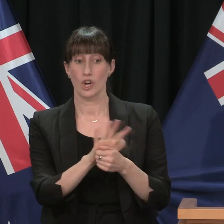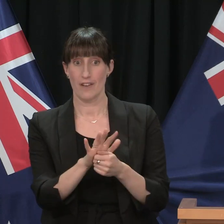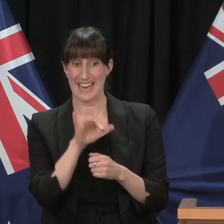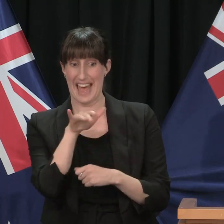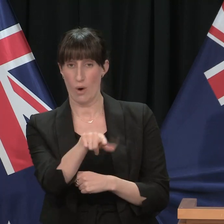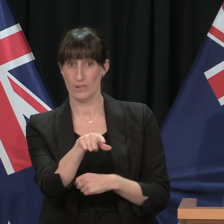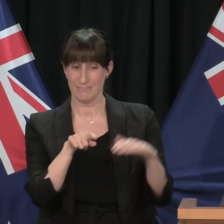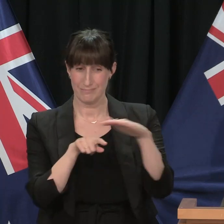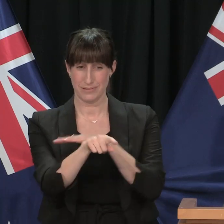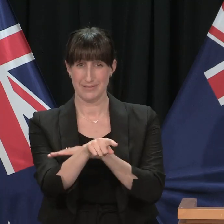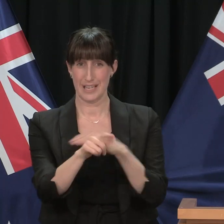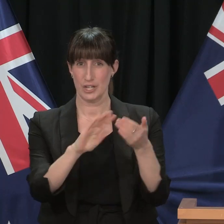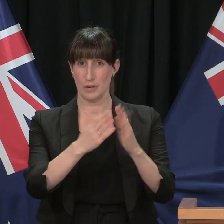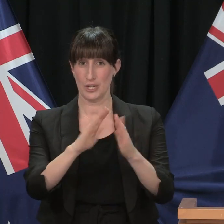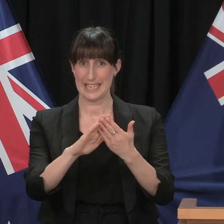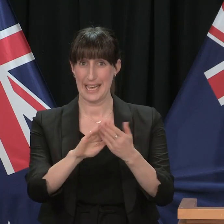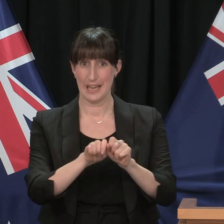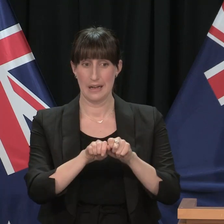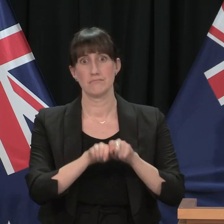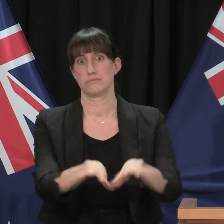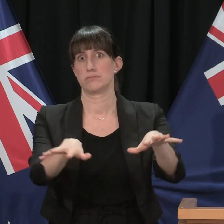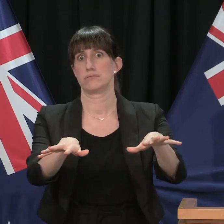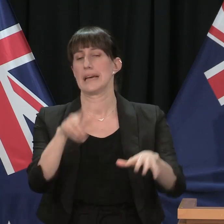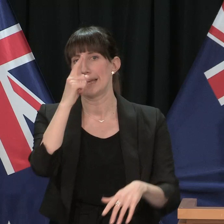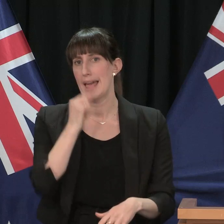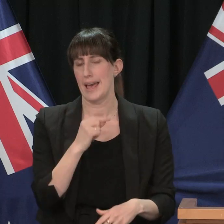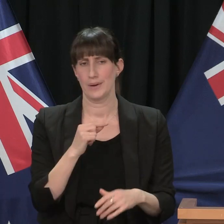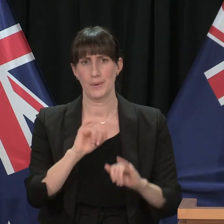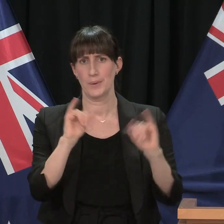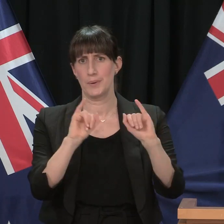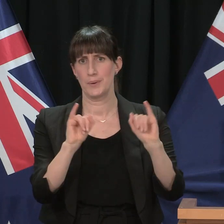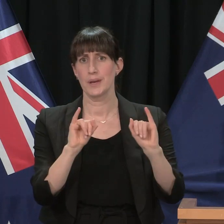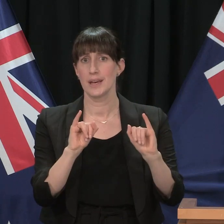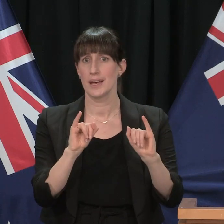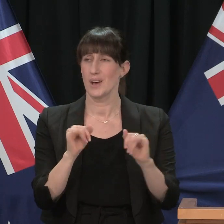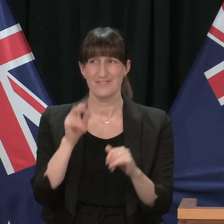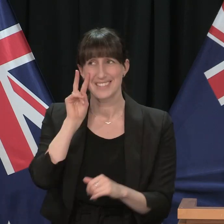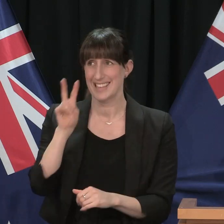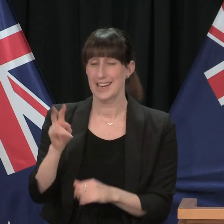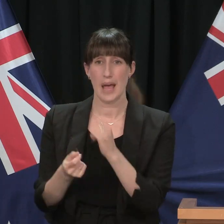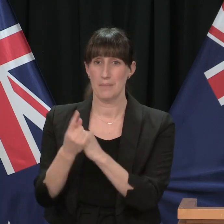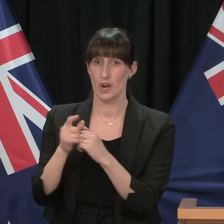managed isolation could infect other people rapidly and turn into a wider outbreak if we